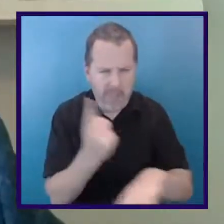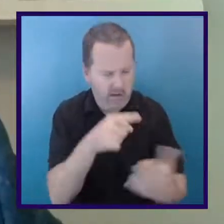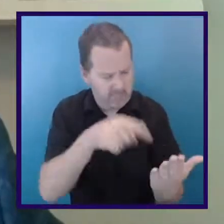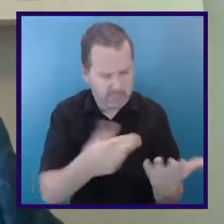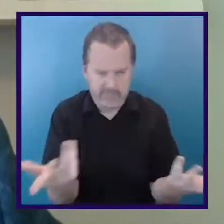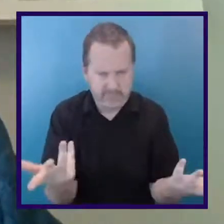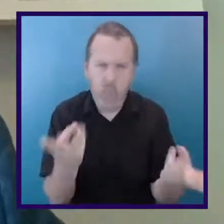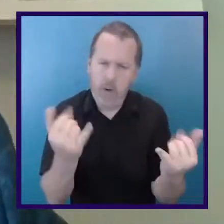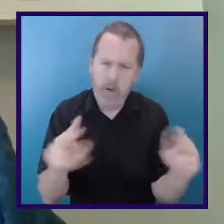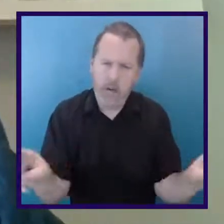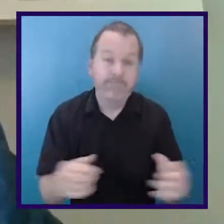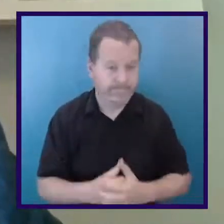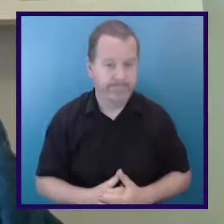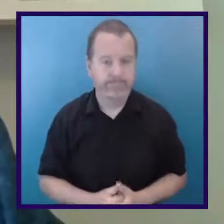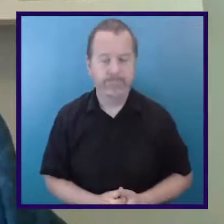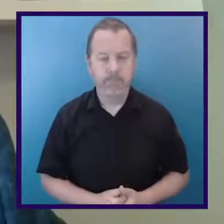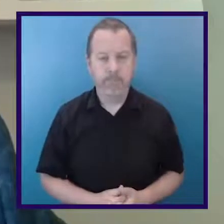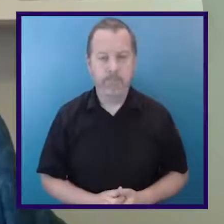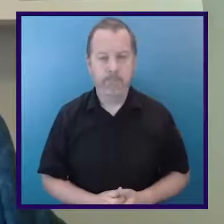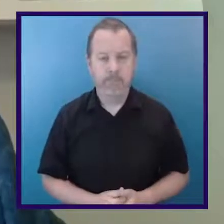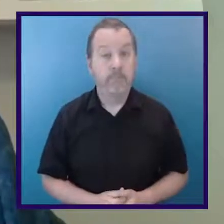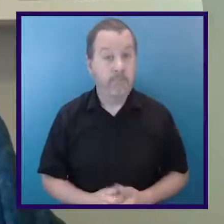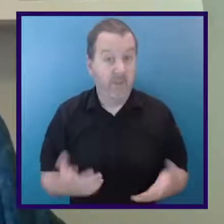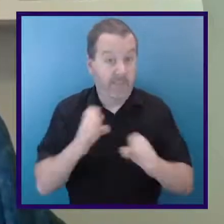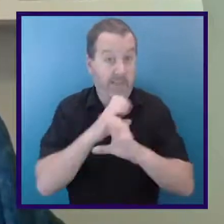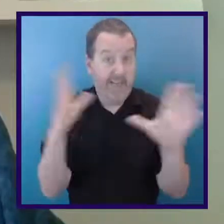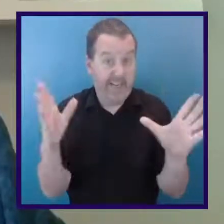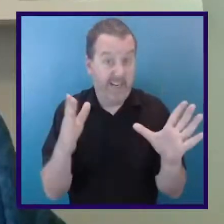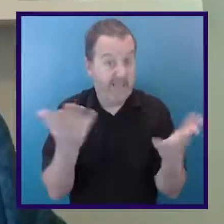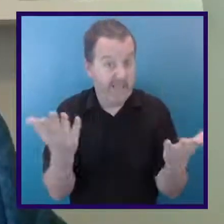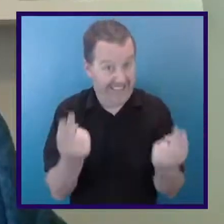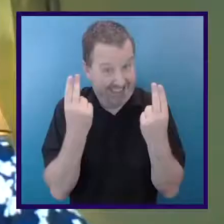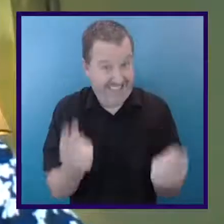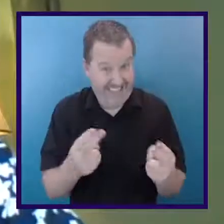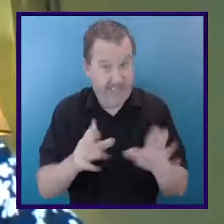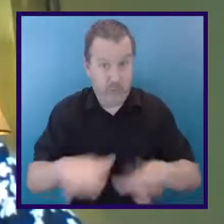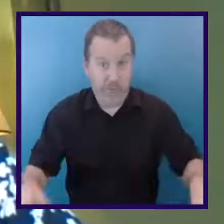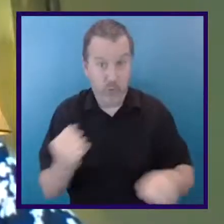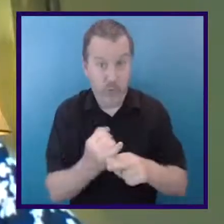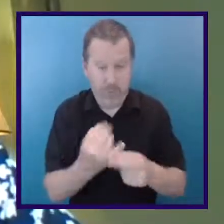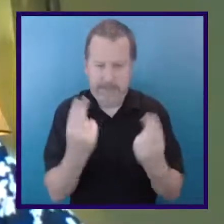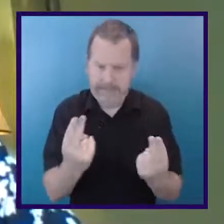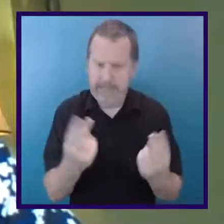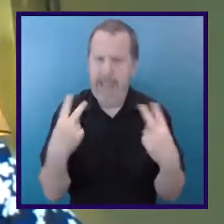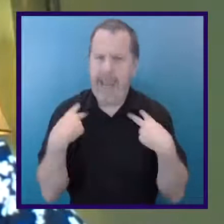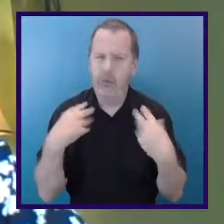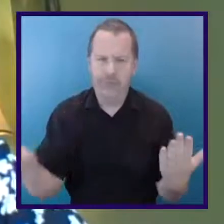why we don't have primary languages. So very, very clear view that we need primary languages but we also need to think through